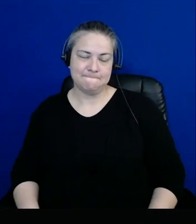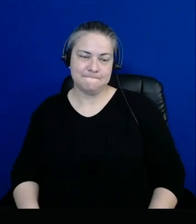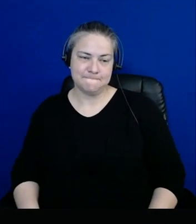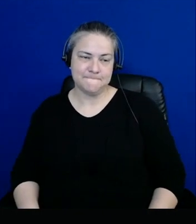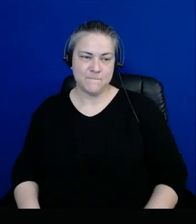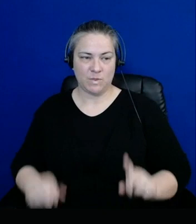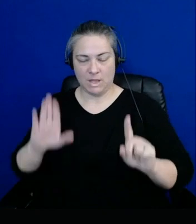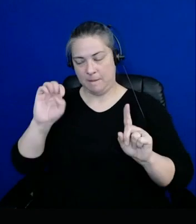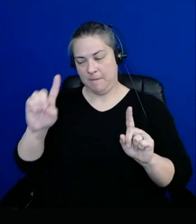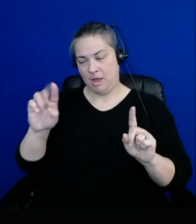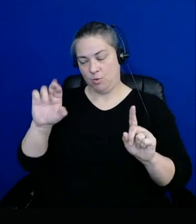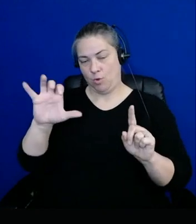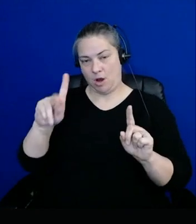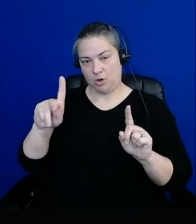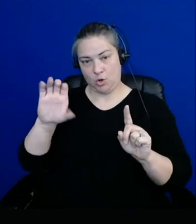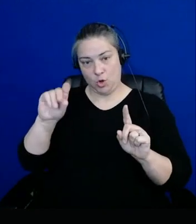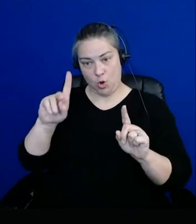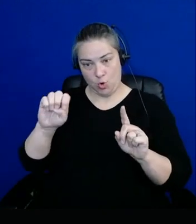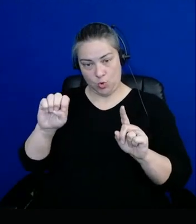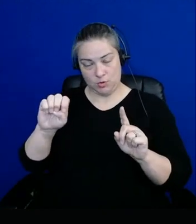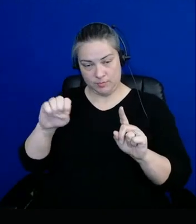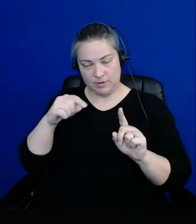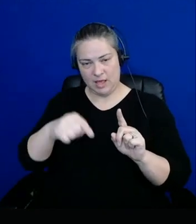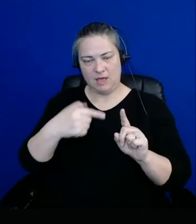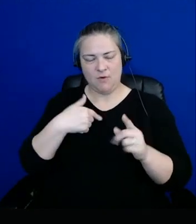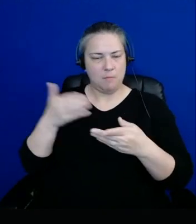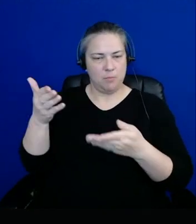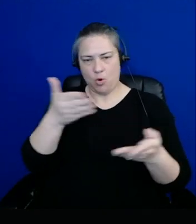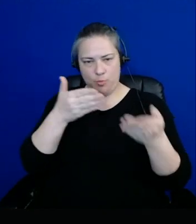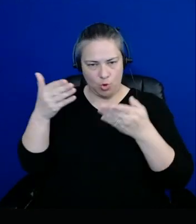The Bedrock codebase supports mobile, desktops,